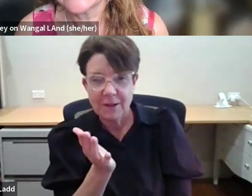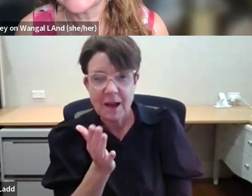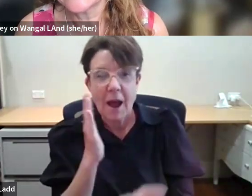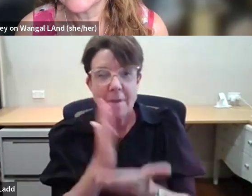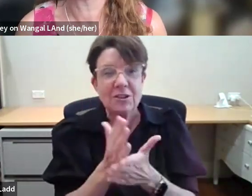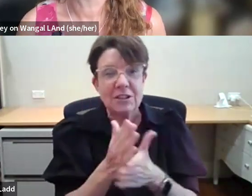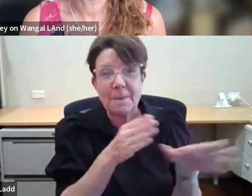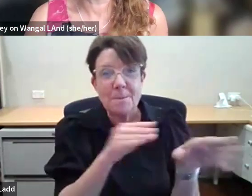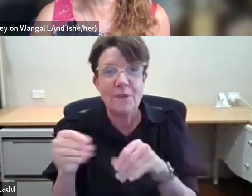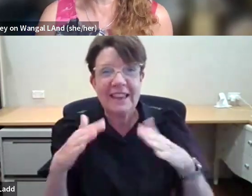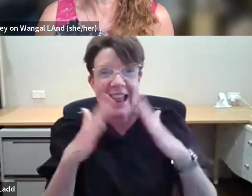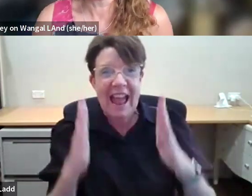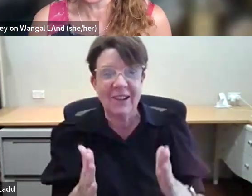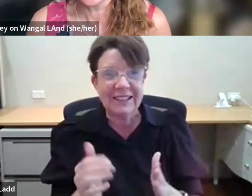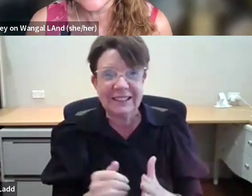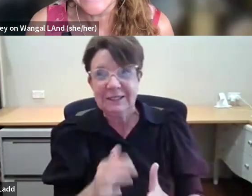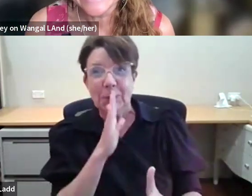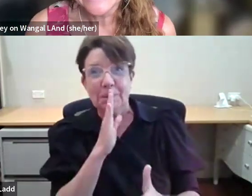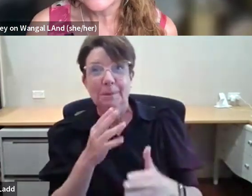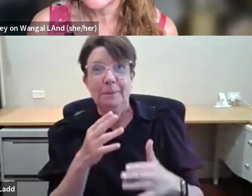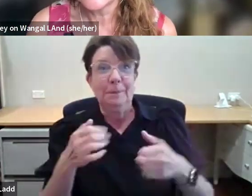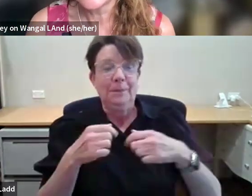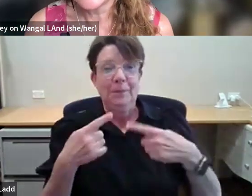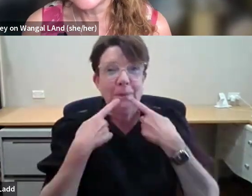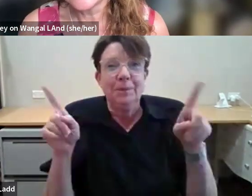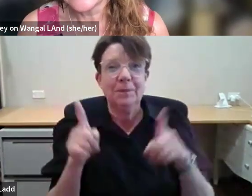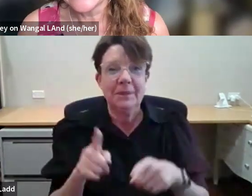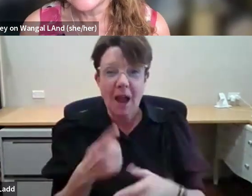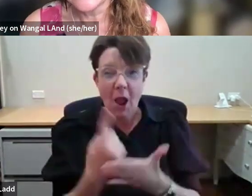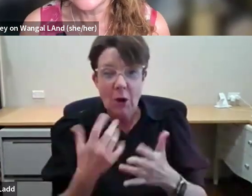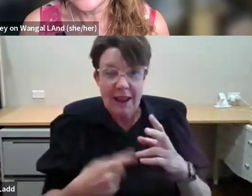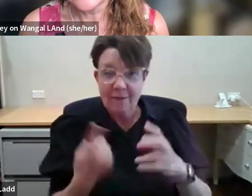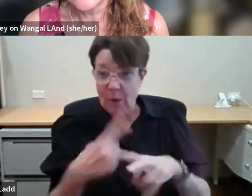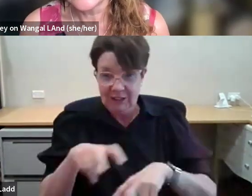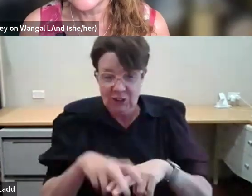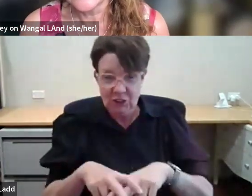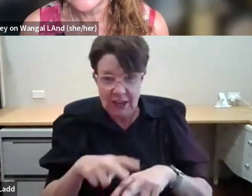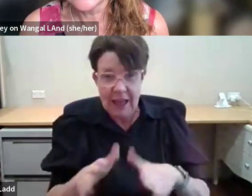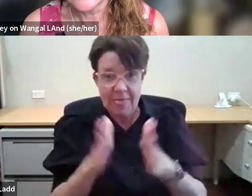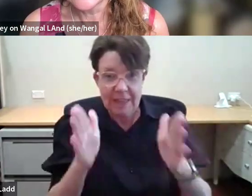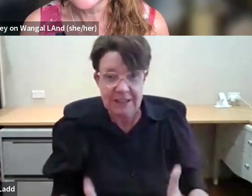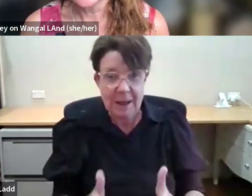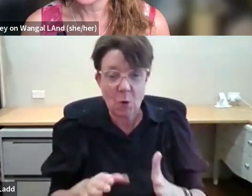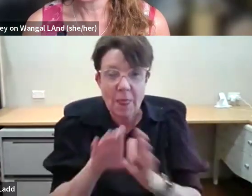where the computer is on and the two paintings behind me so they were the removal of knocking